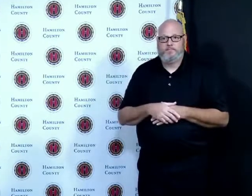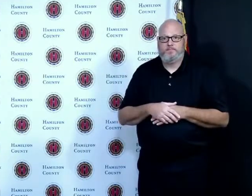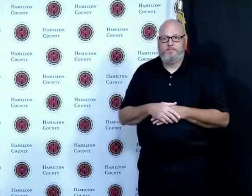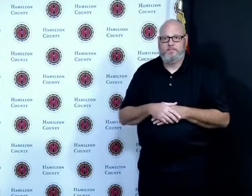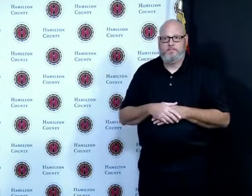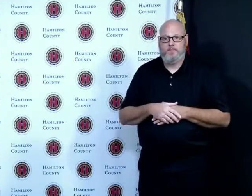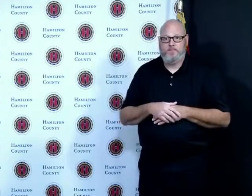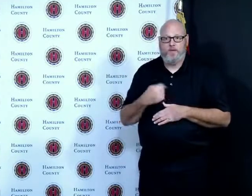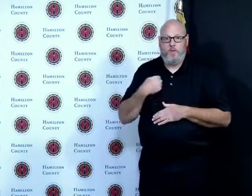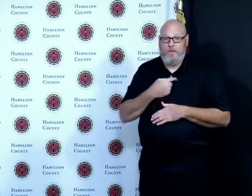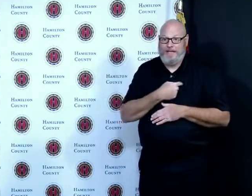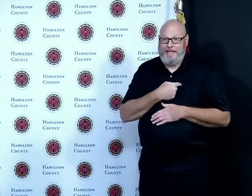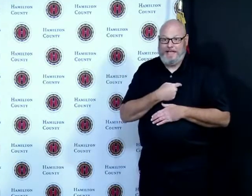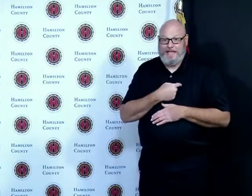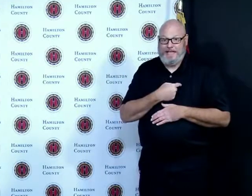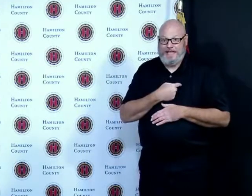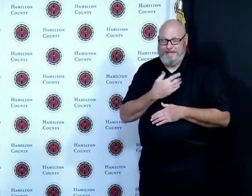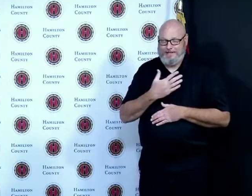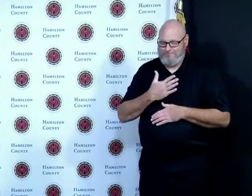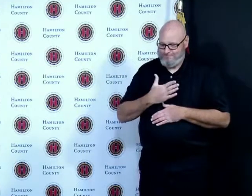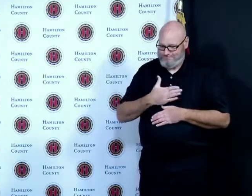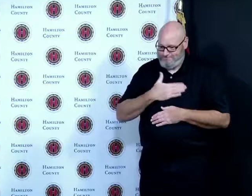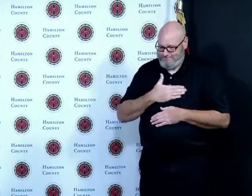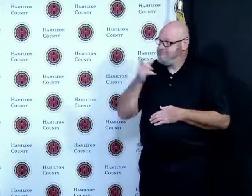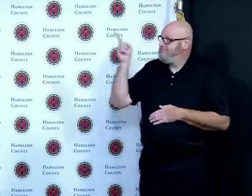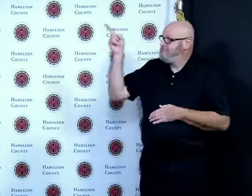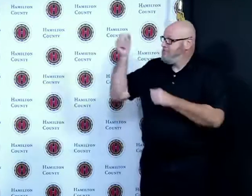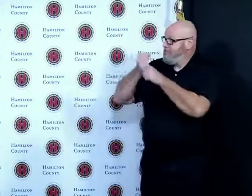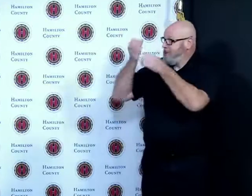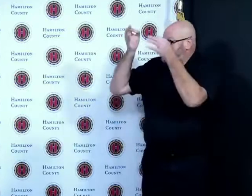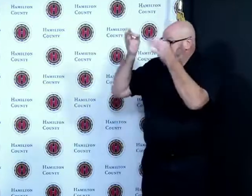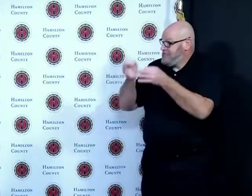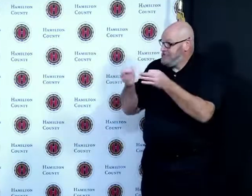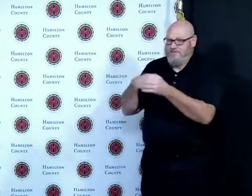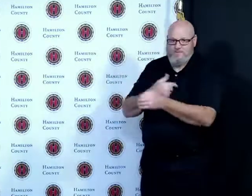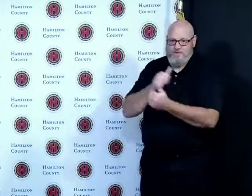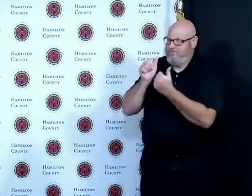provide information that's accurate to the local community here in Hamilton County